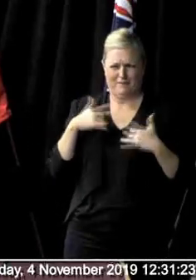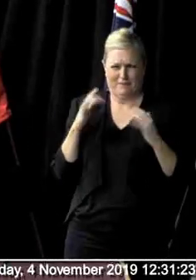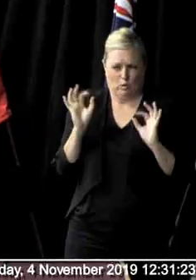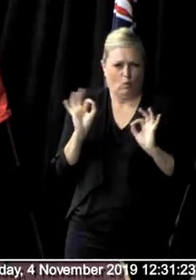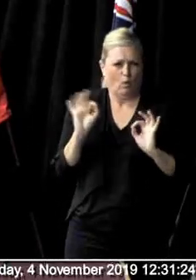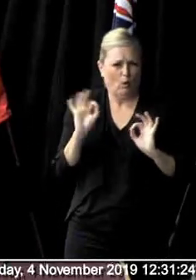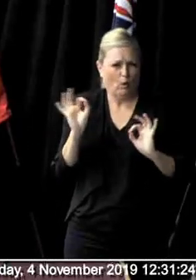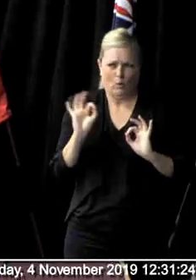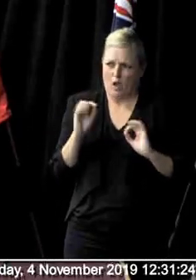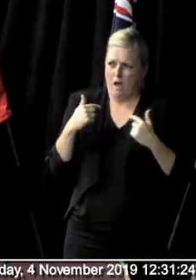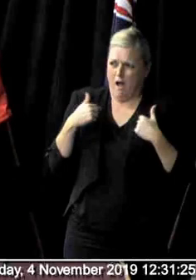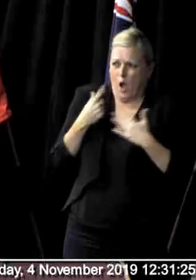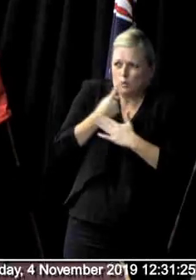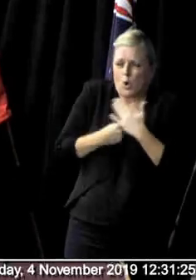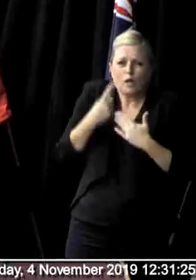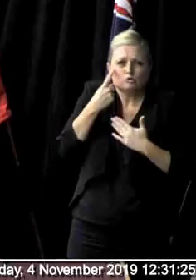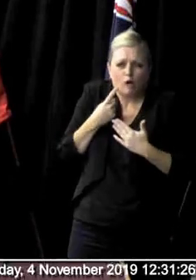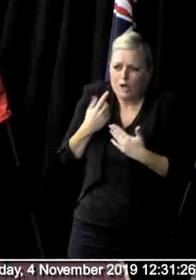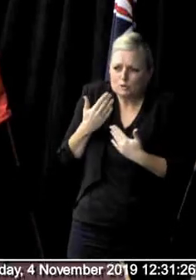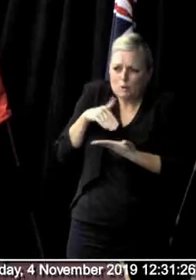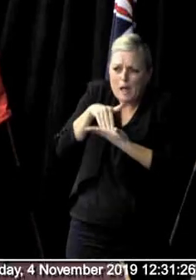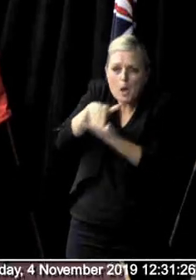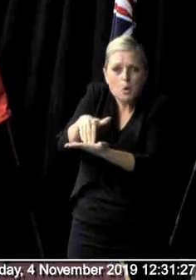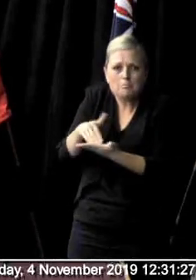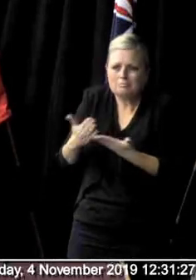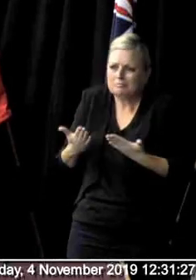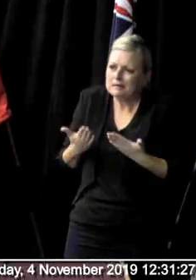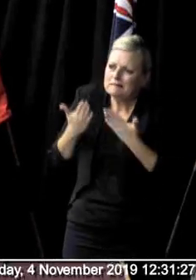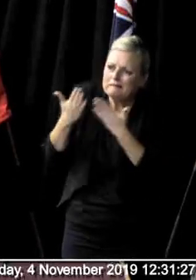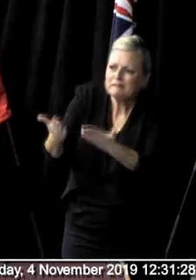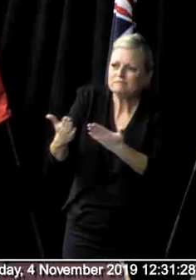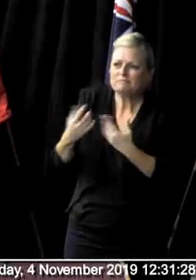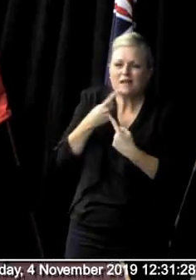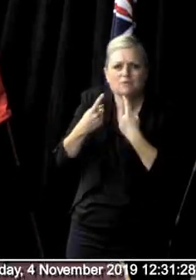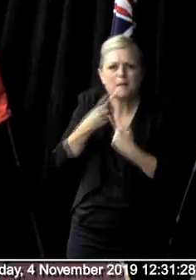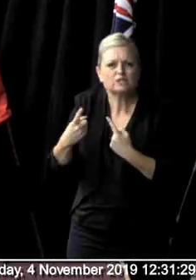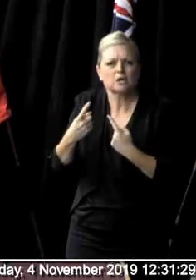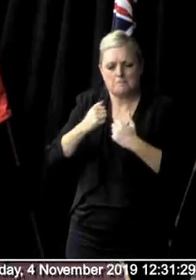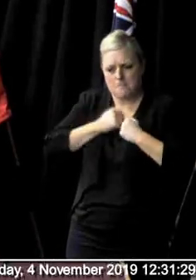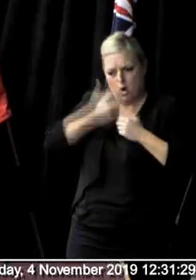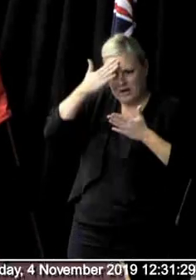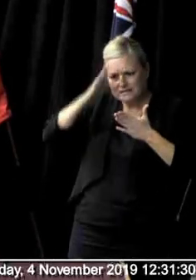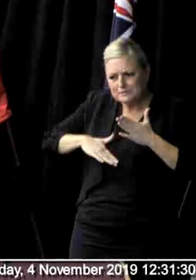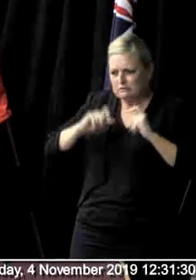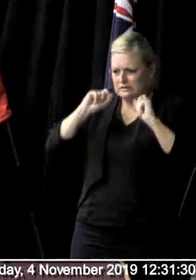I was offering support, understanding, whatever it was going to take to ensure